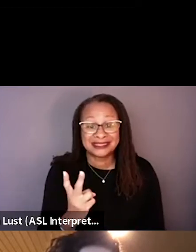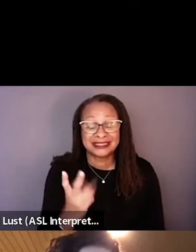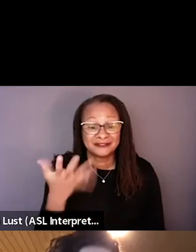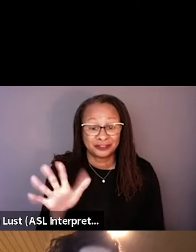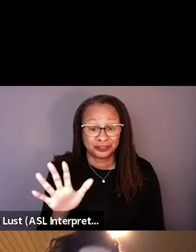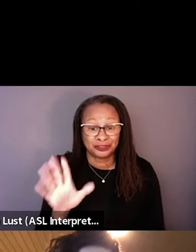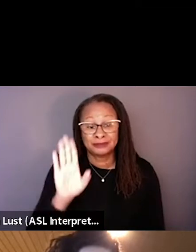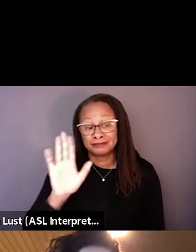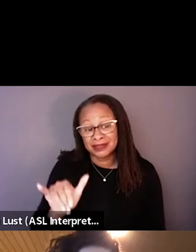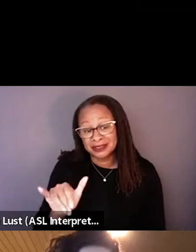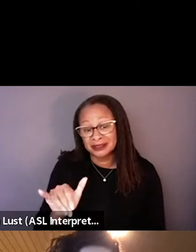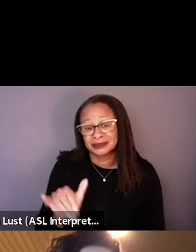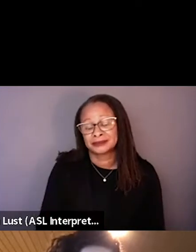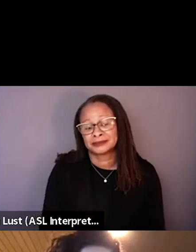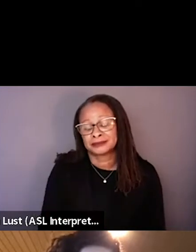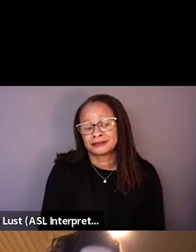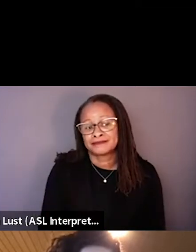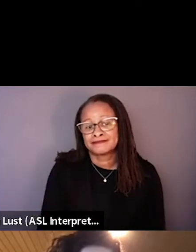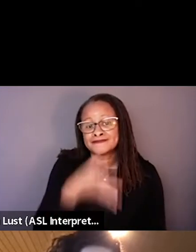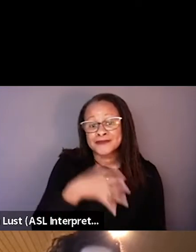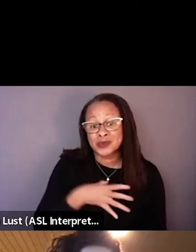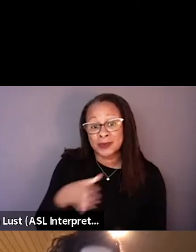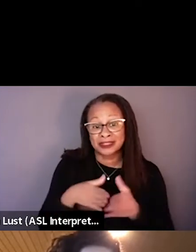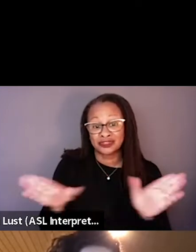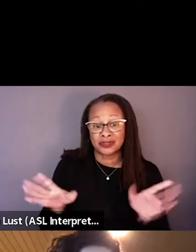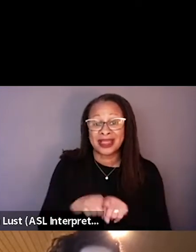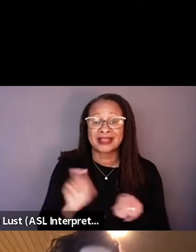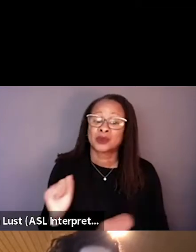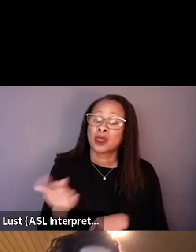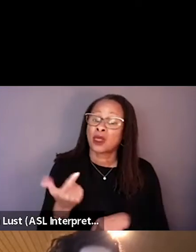by women in general, as we all know, but then as,